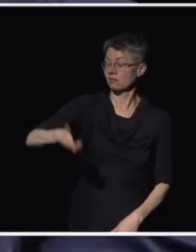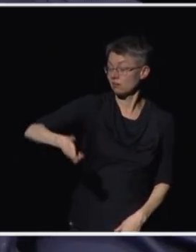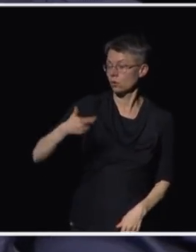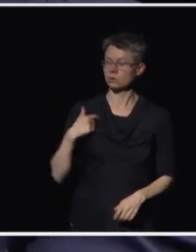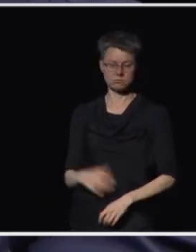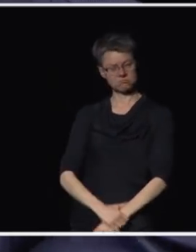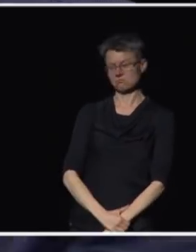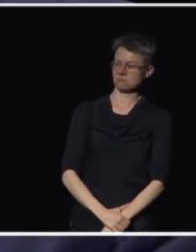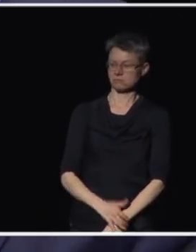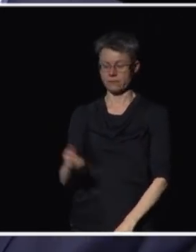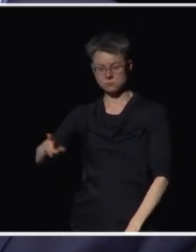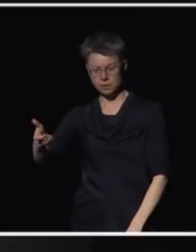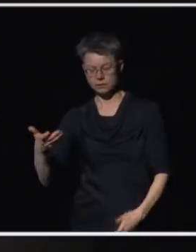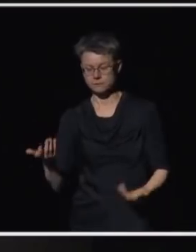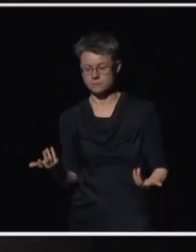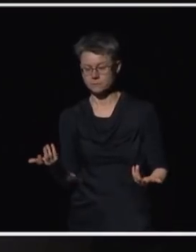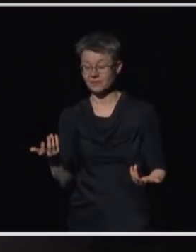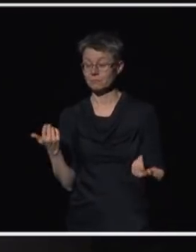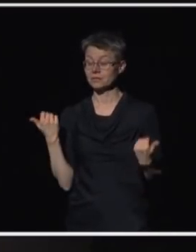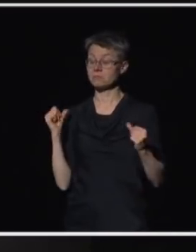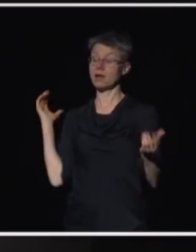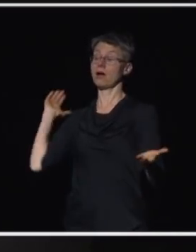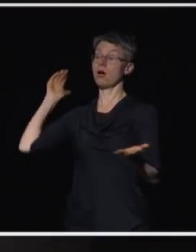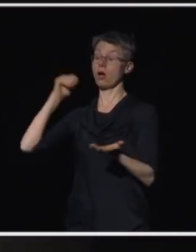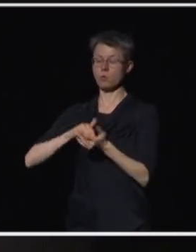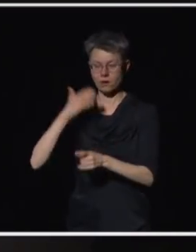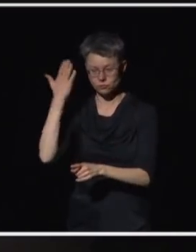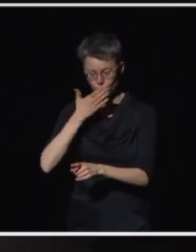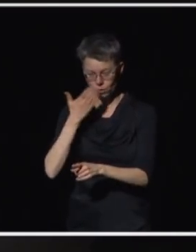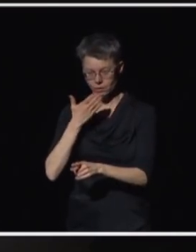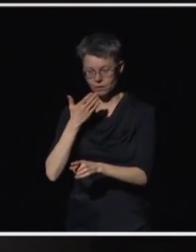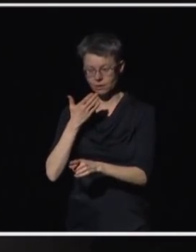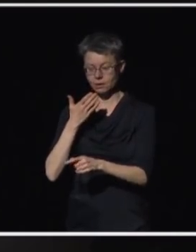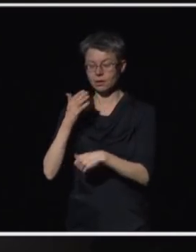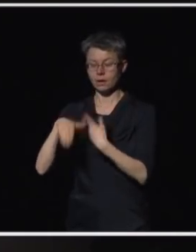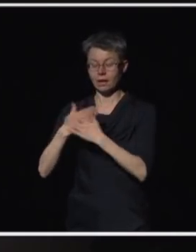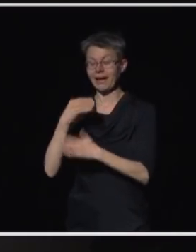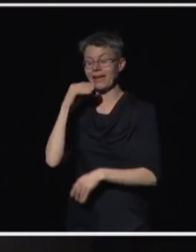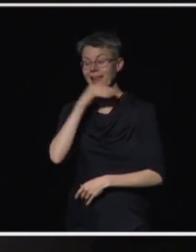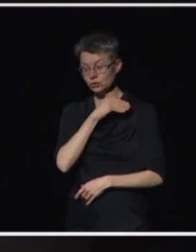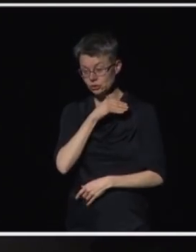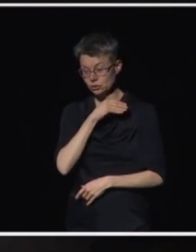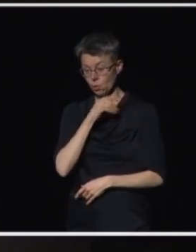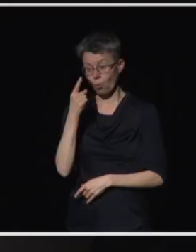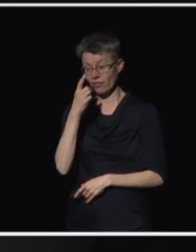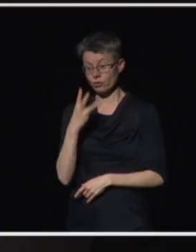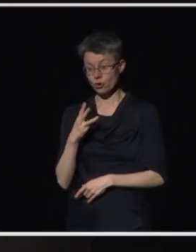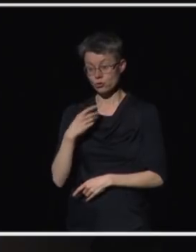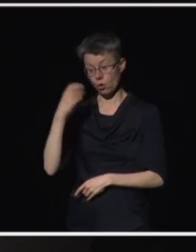Such that by the time you got to school and got to, you know, lunch period, a third of your brain was obsessed with your own safety.